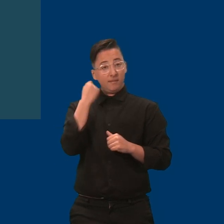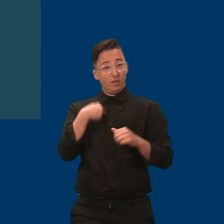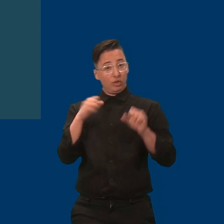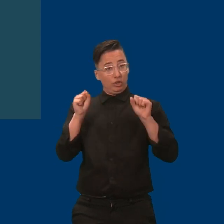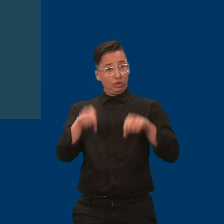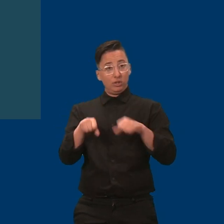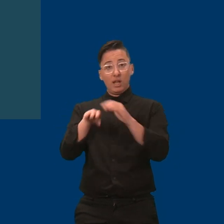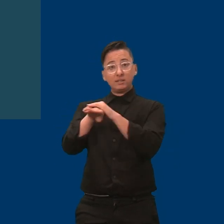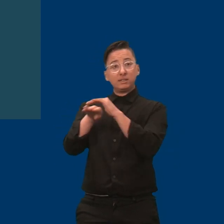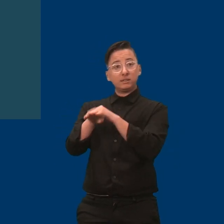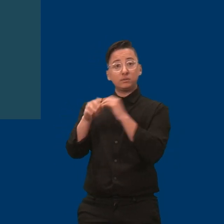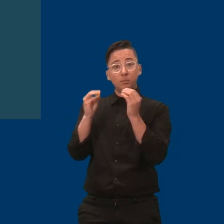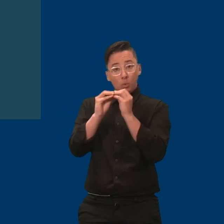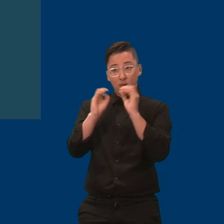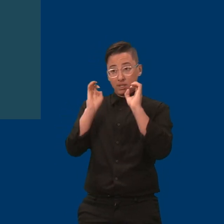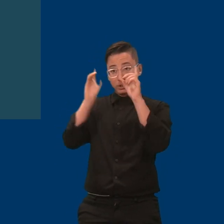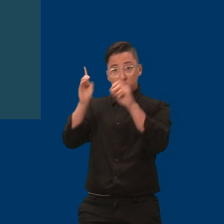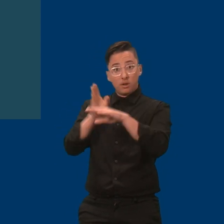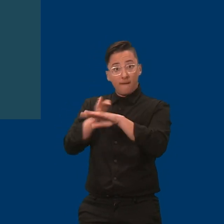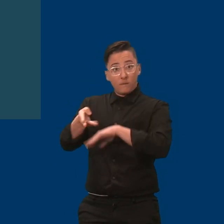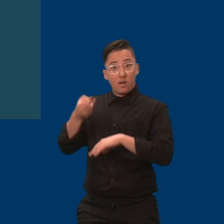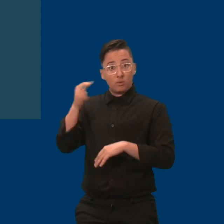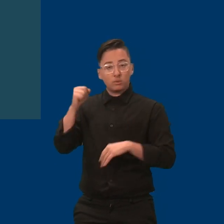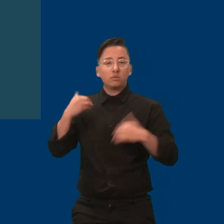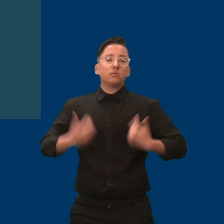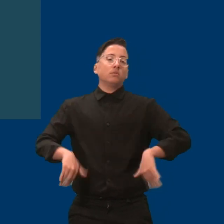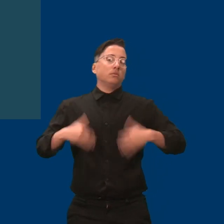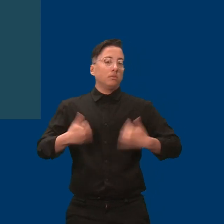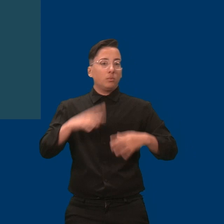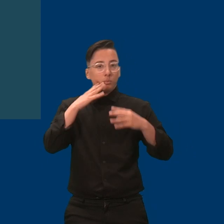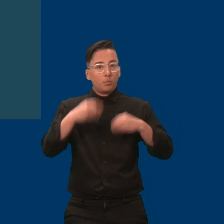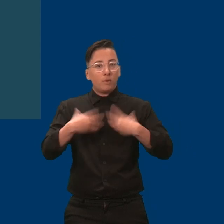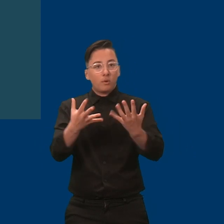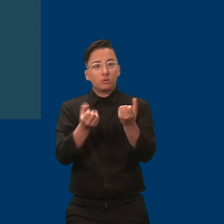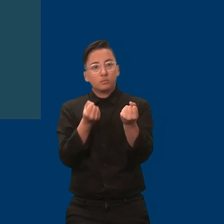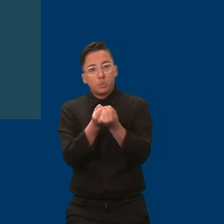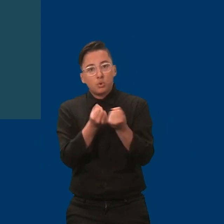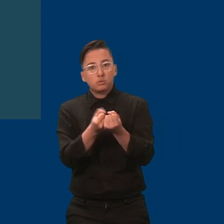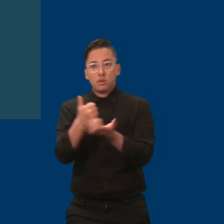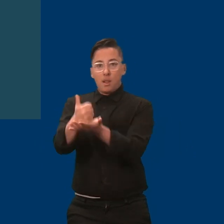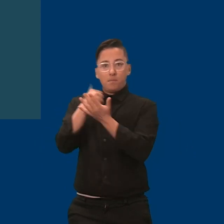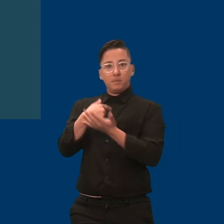that I need to be successful.